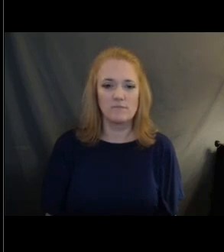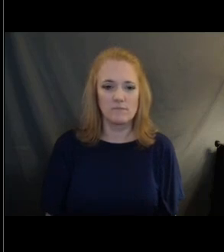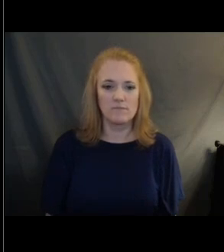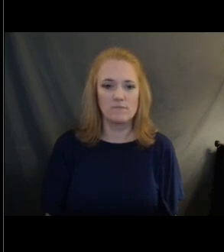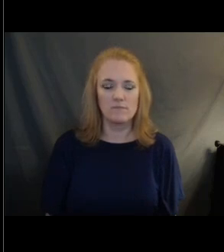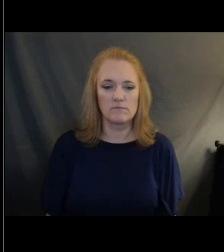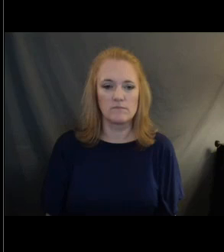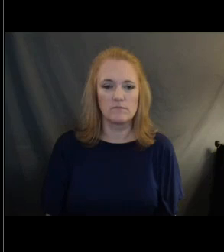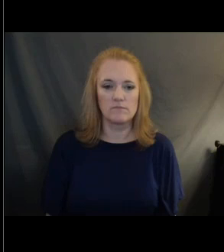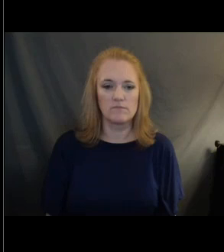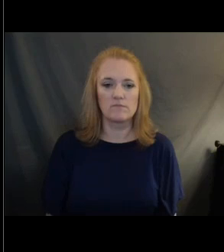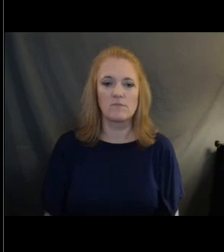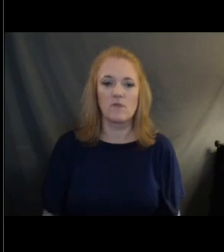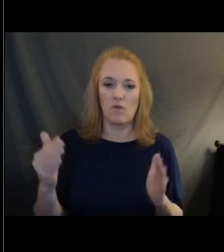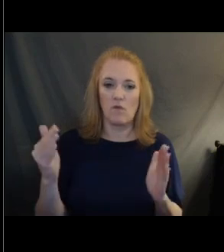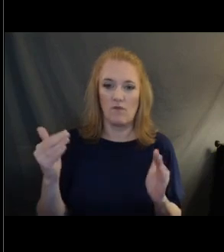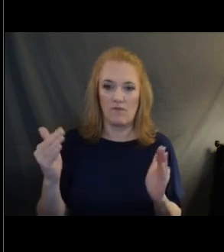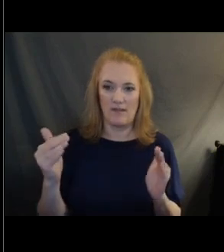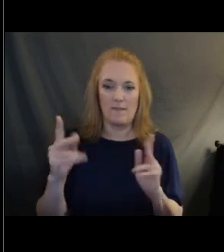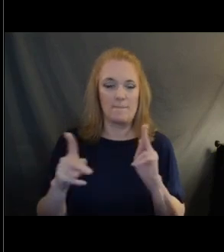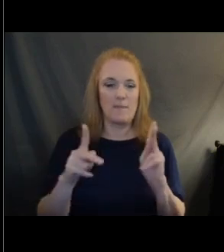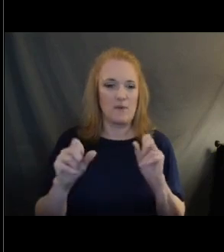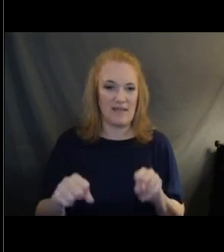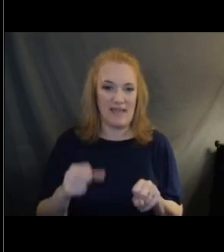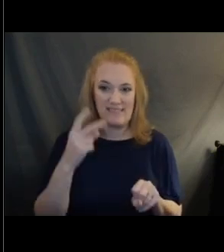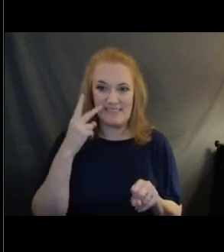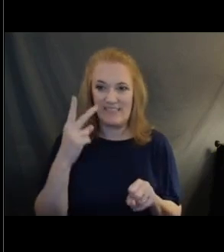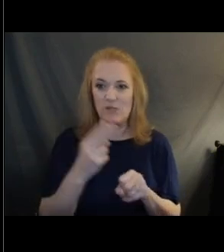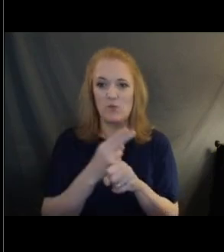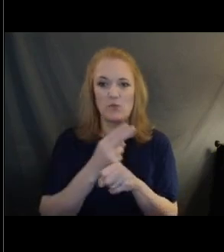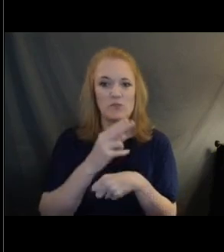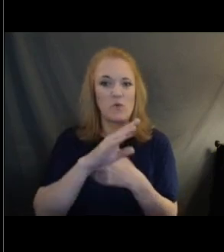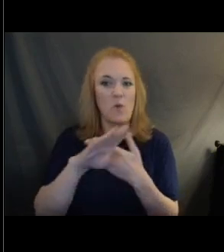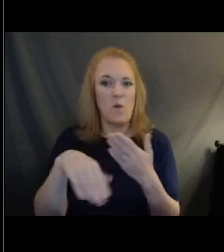but hopefully again, people can see the use of all of these different tools and